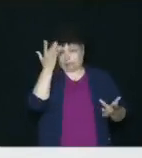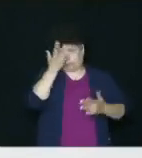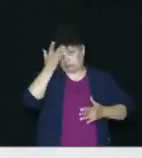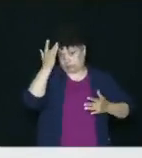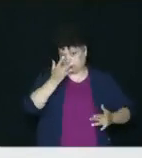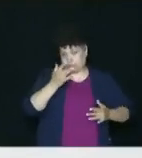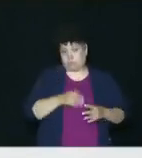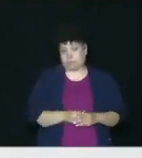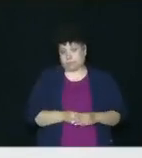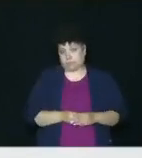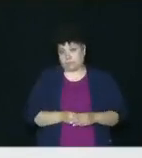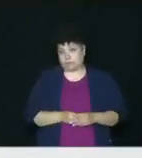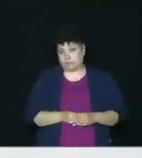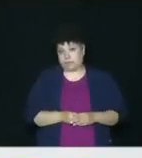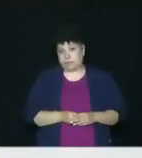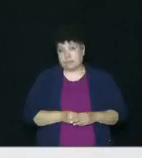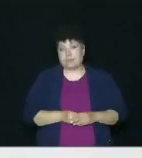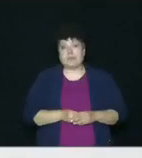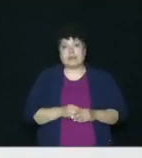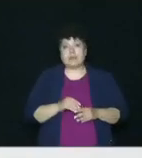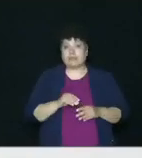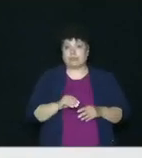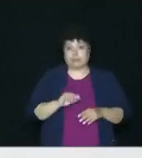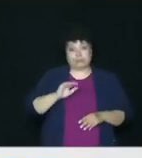COVID-19 VACCINATIONS IN YOUNGER CHILDREN WILL INCREASE THEIR